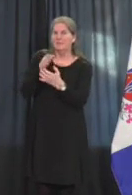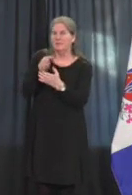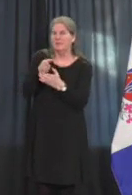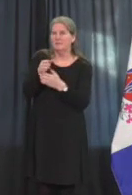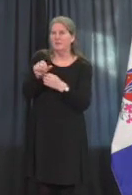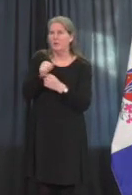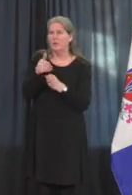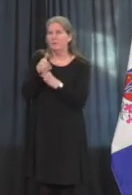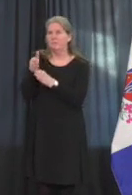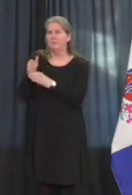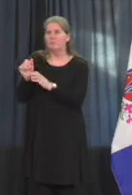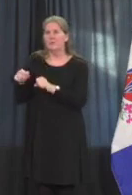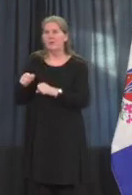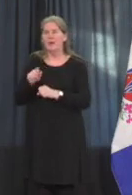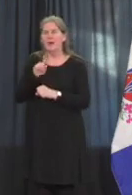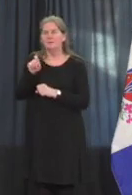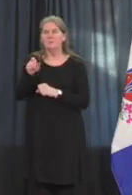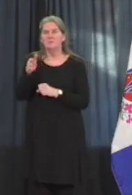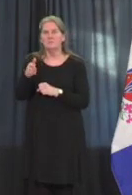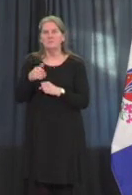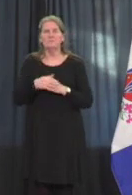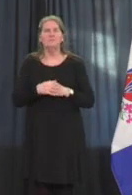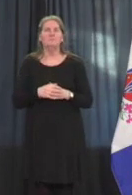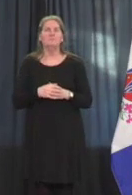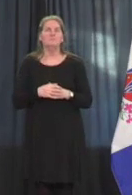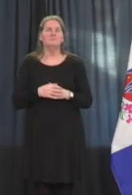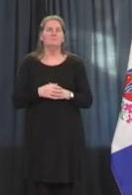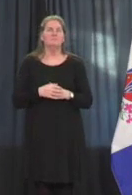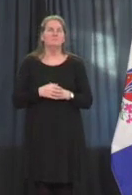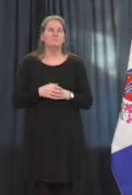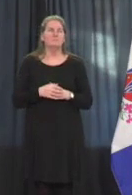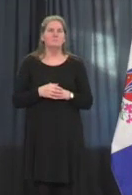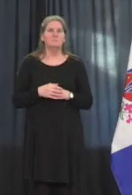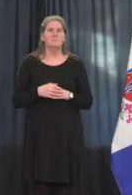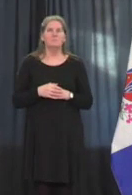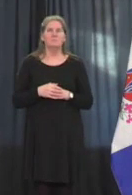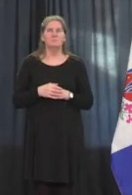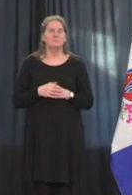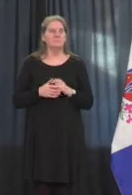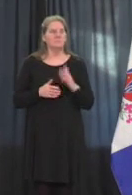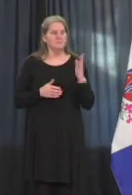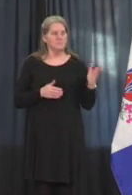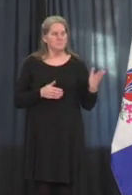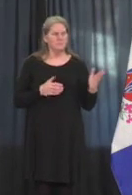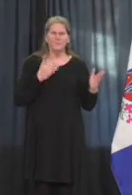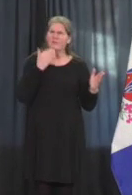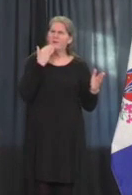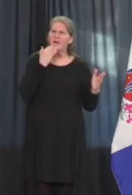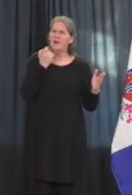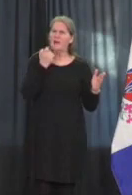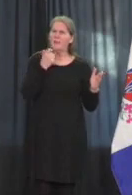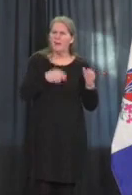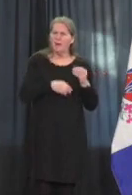INDUSTRY. THANKS. I CAN JUST ADD A LITTLE BIT TO THAT.